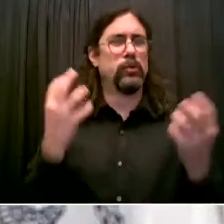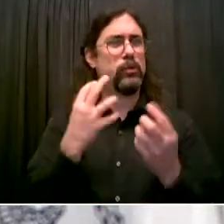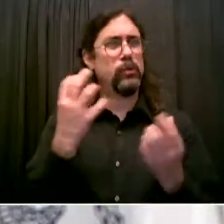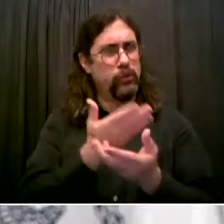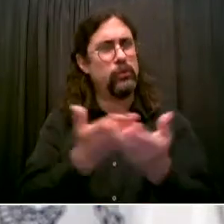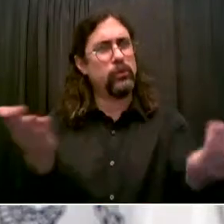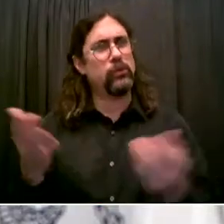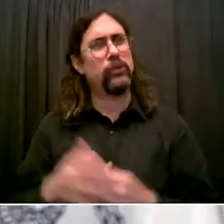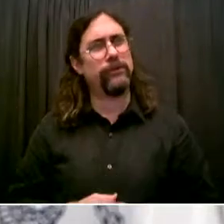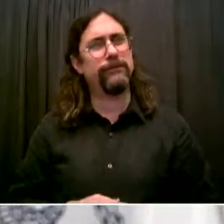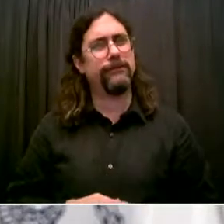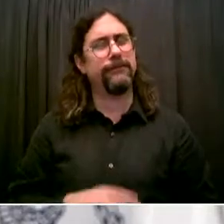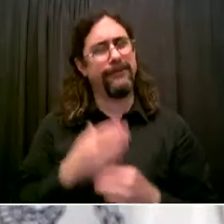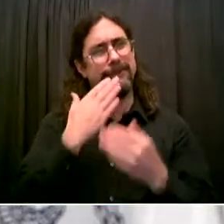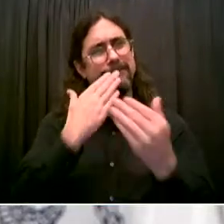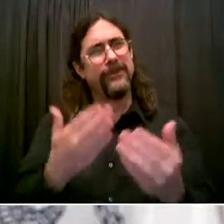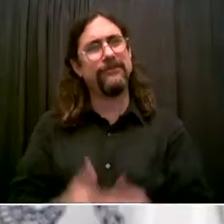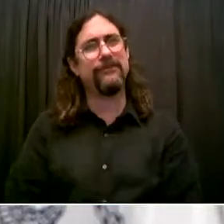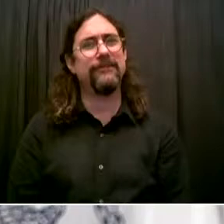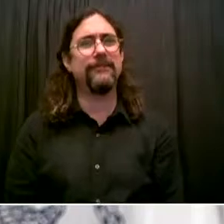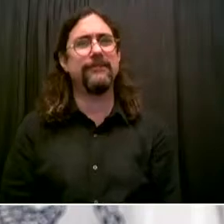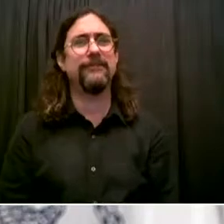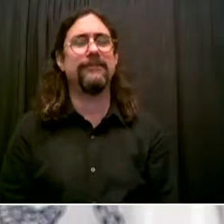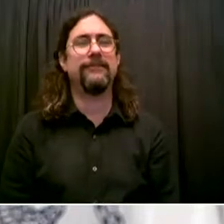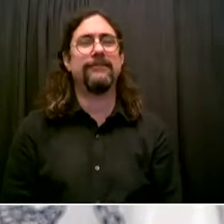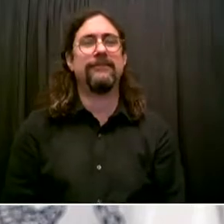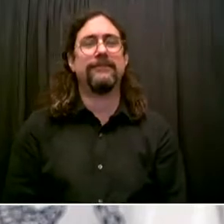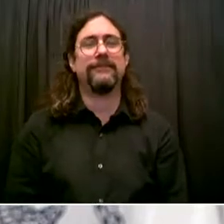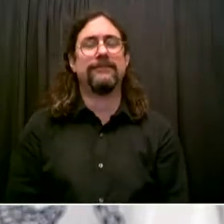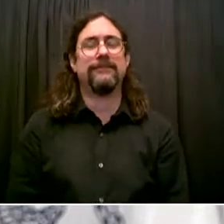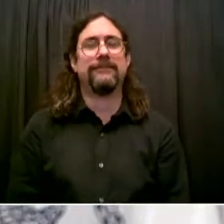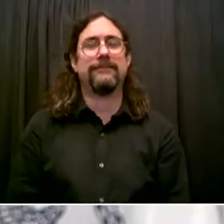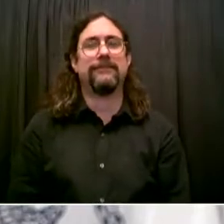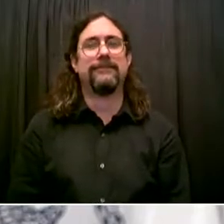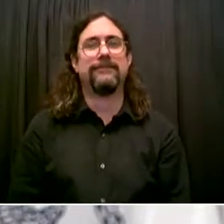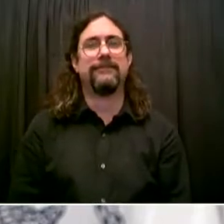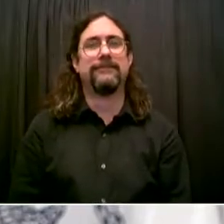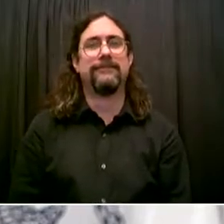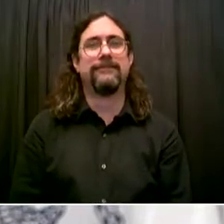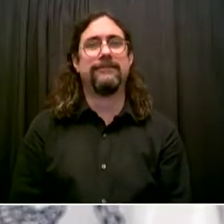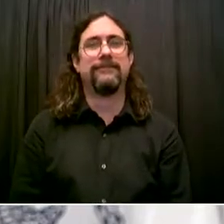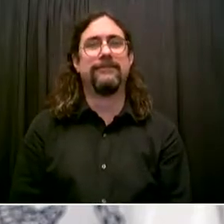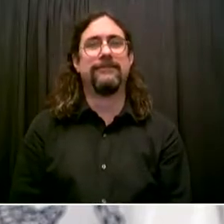LASTING RECOVERY FOALR L OF US. THANK YOU.